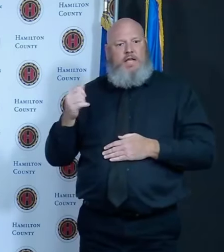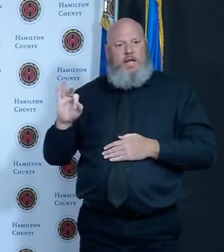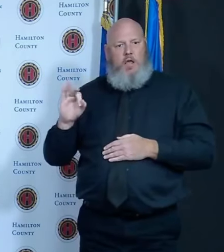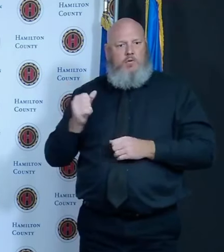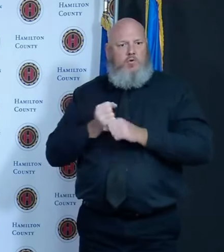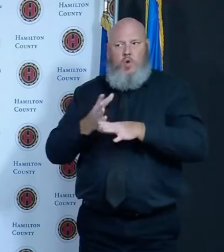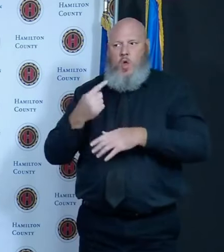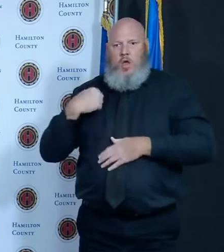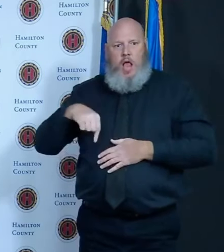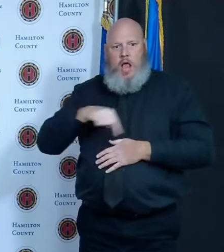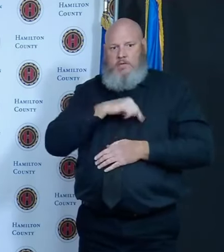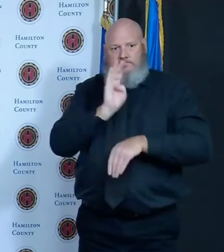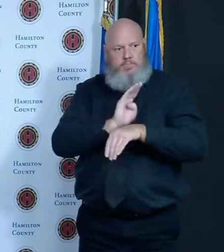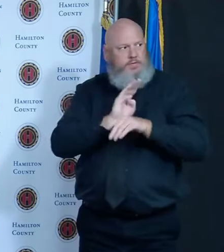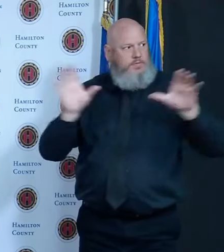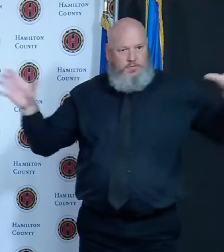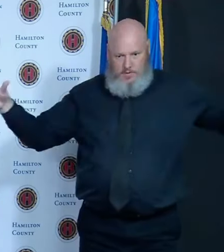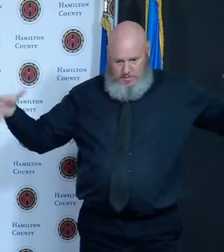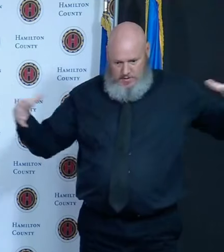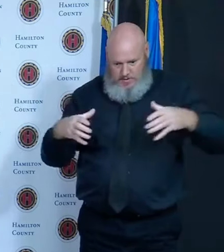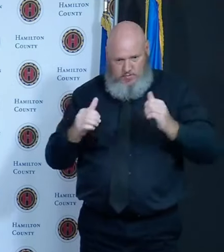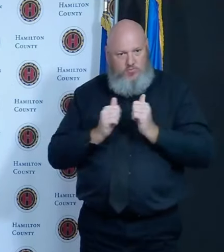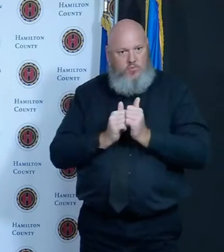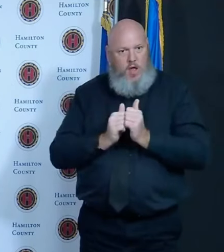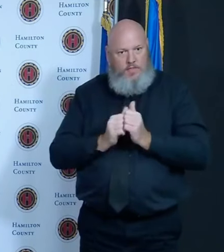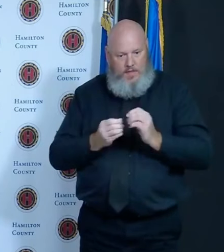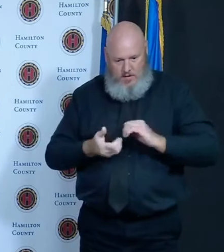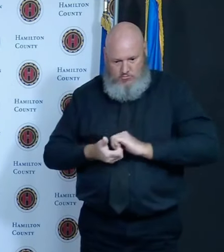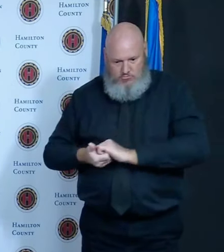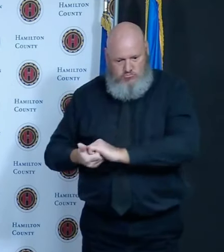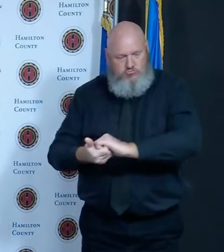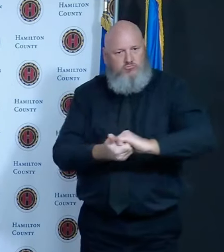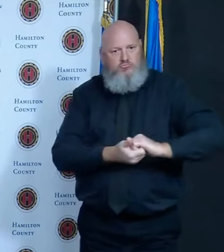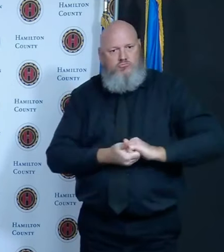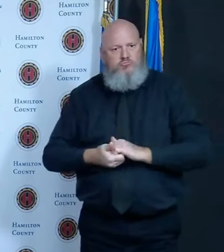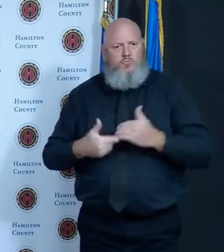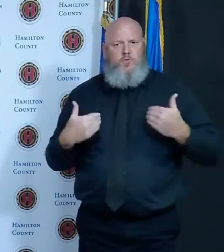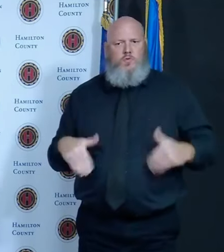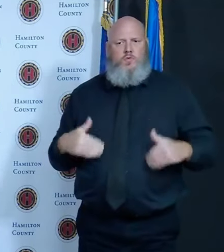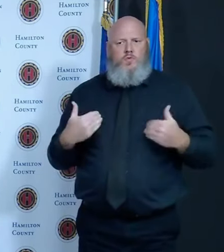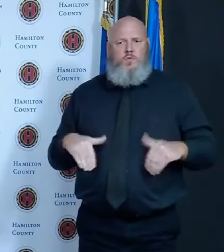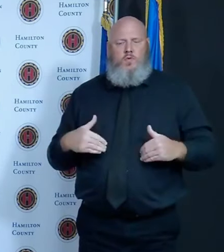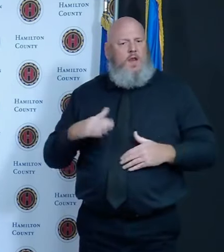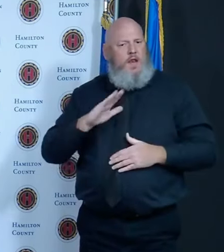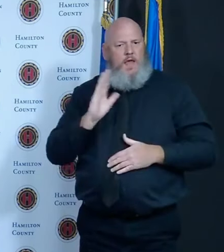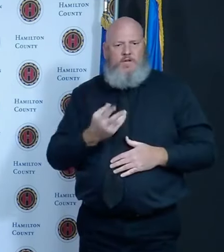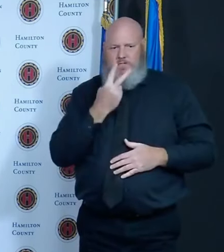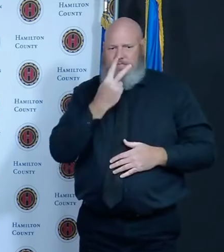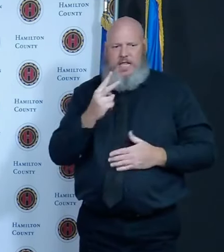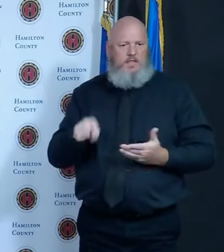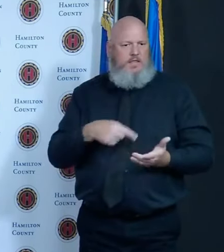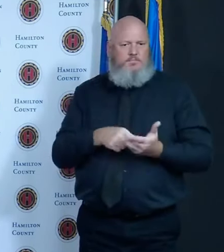happening that will lead us through this crisis time period and strongly back